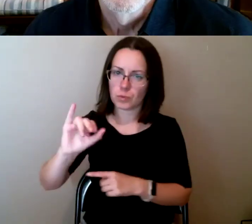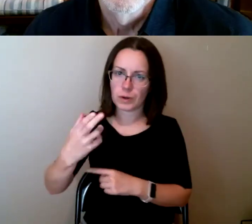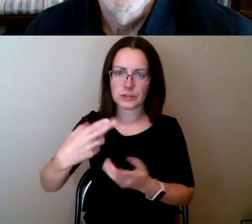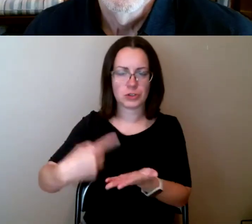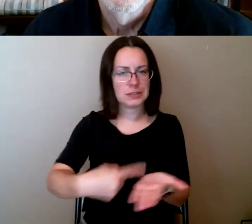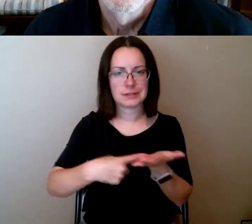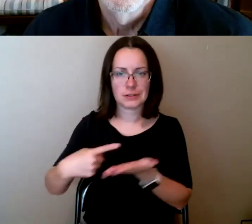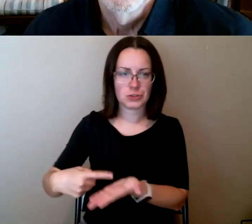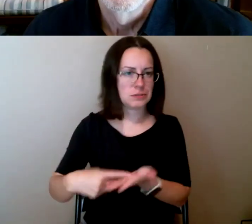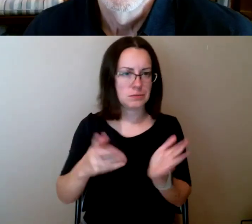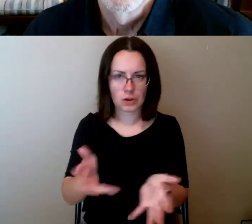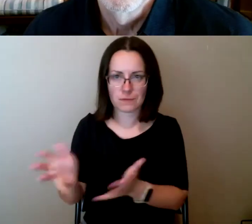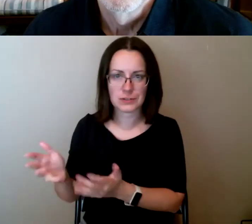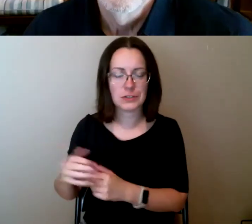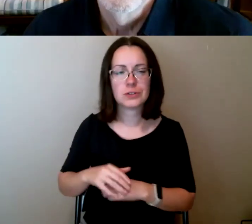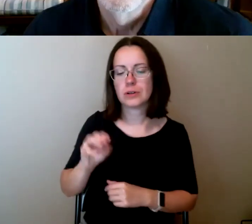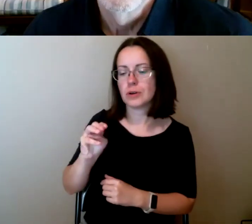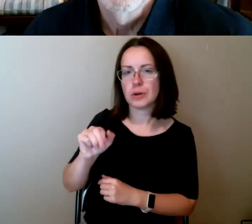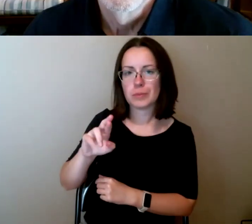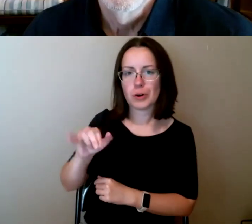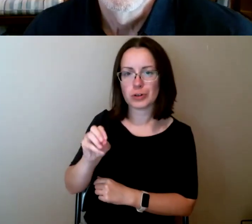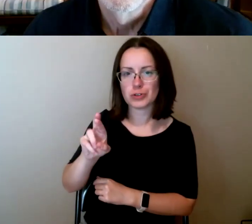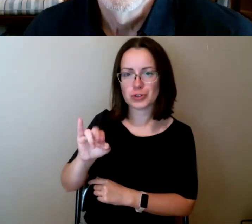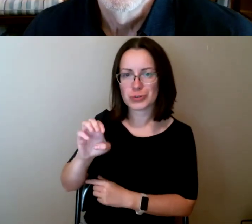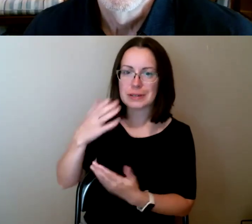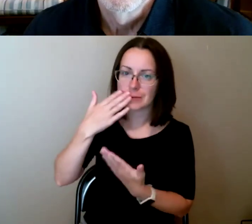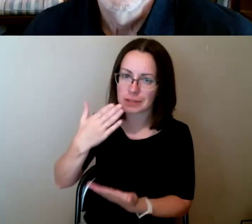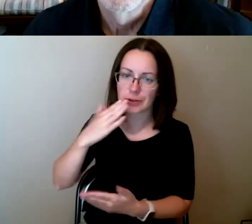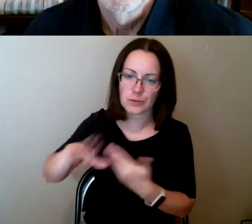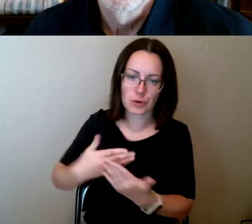Marjorie, thank you for all the work on this. Um, from the ethics point of view,